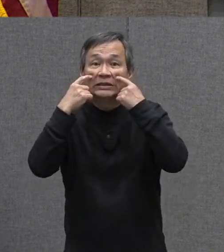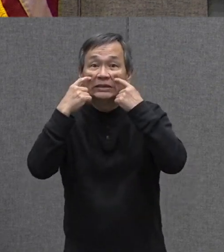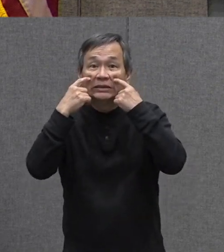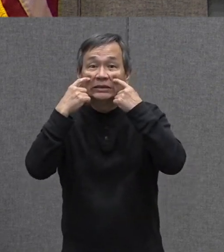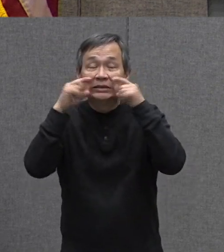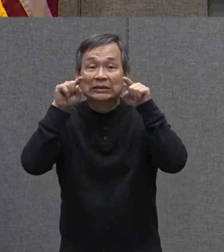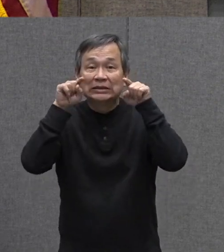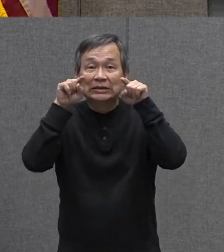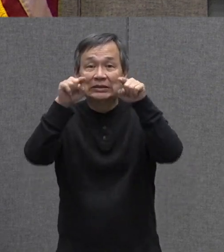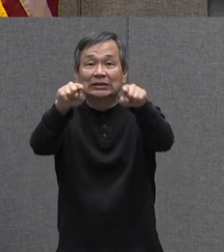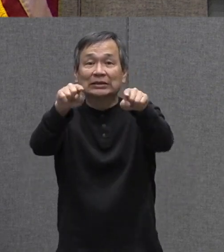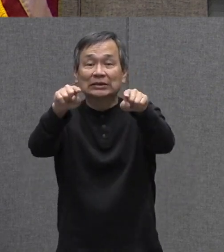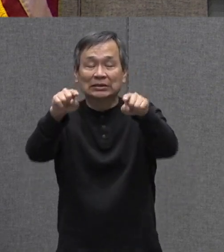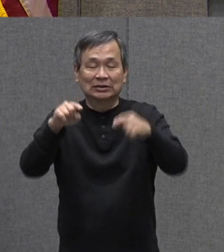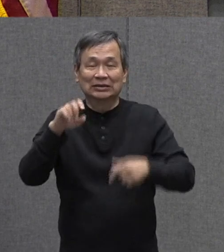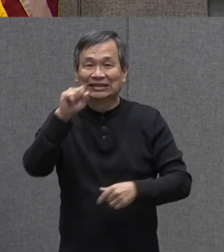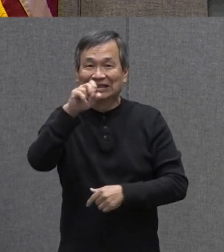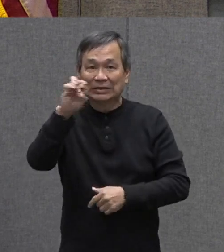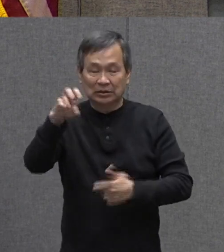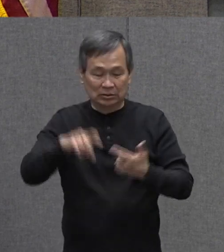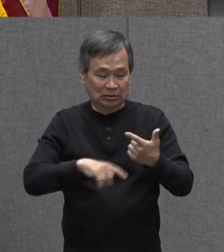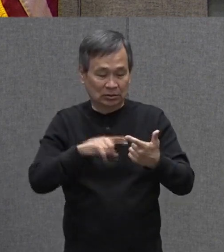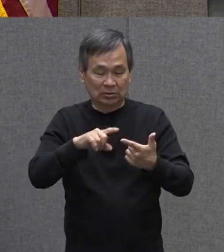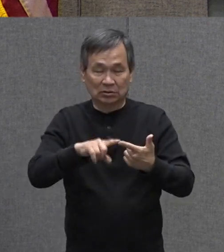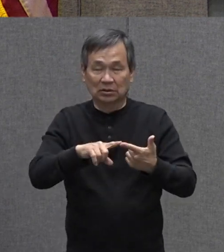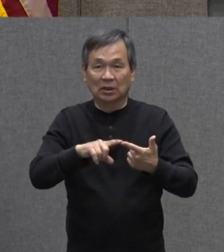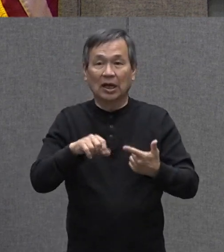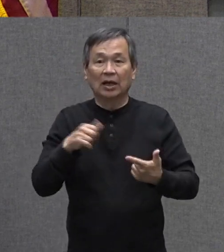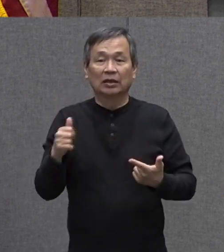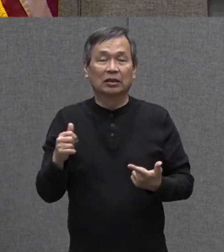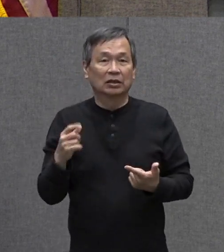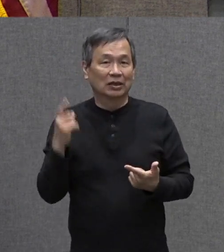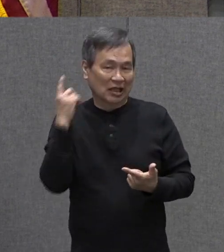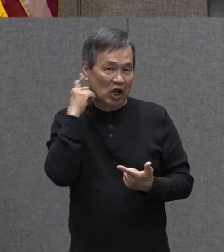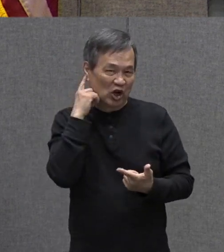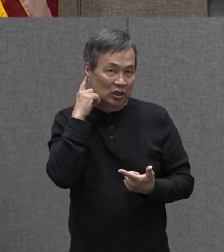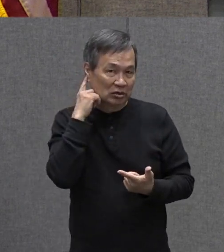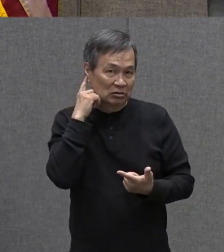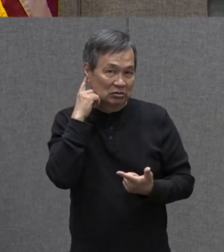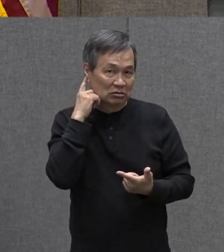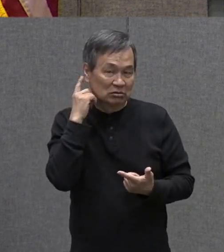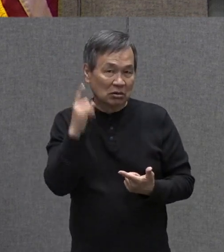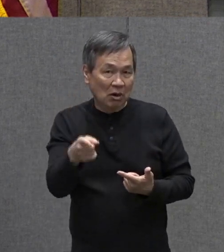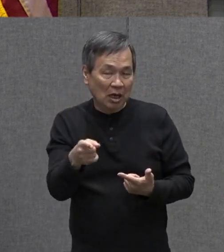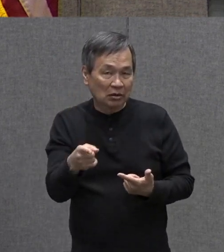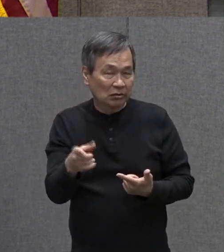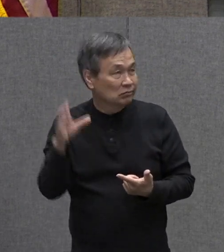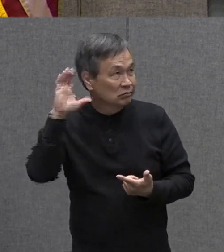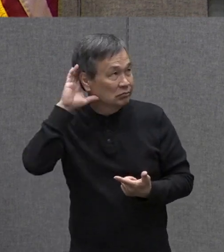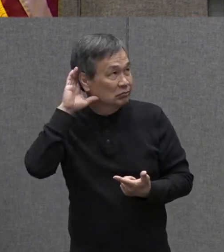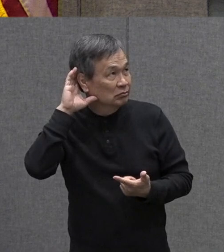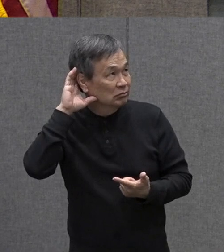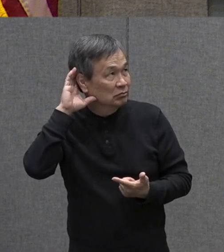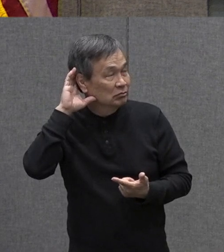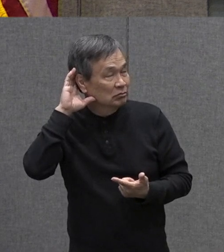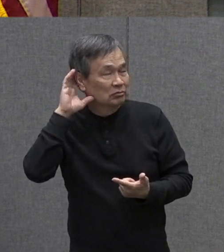We also talked about hearing. The sense of hearing is what you hear.